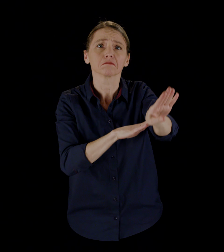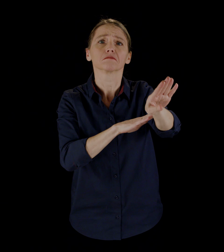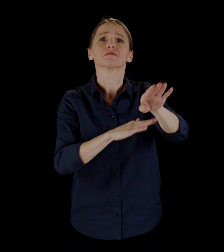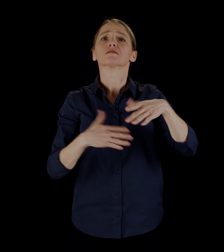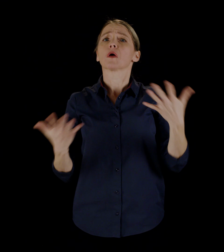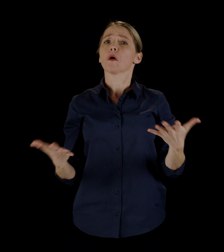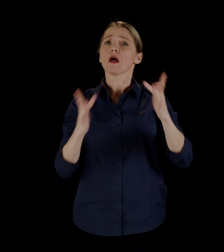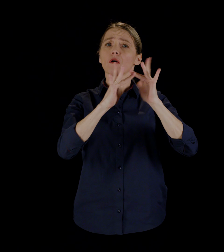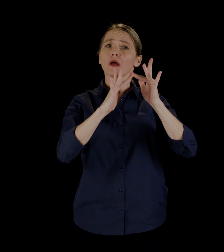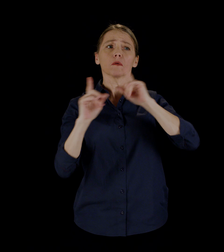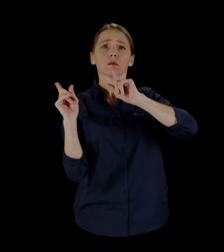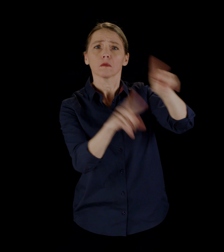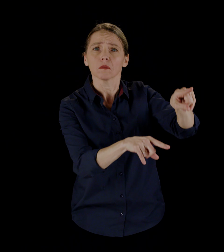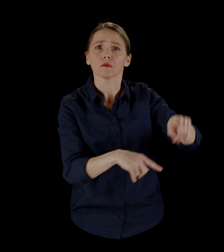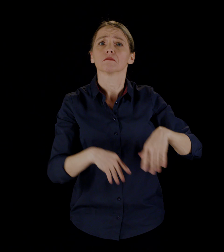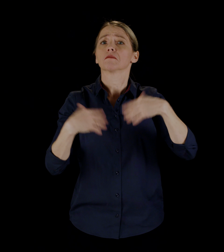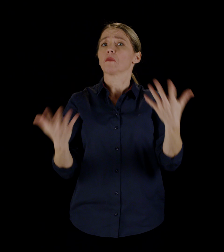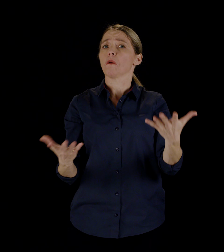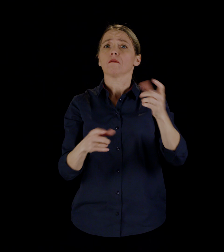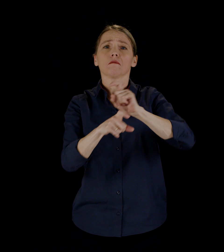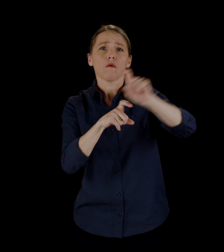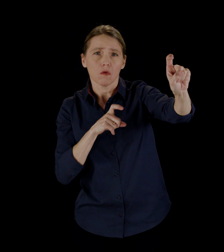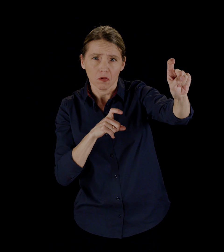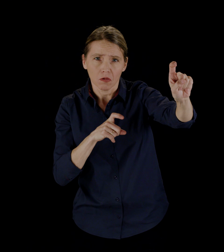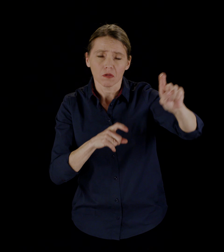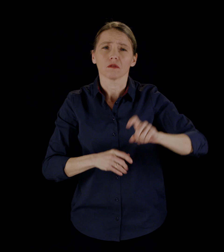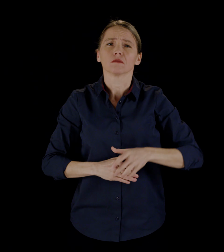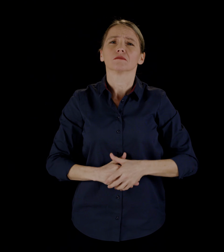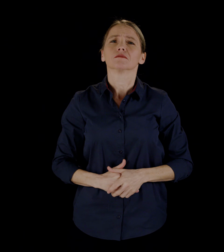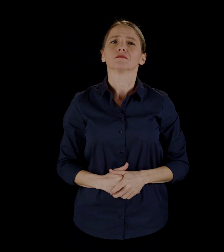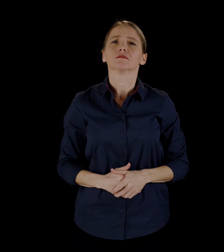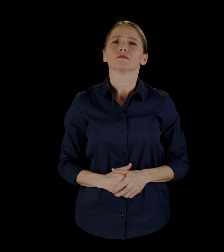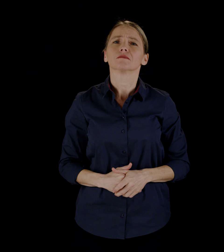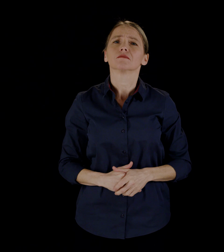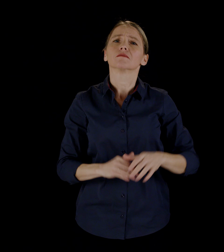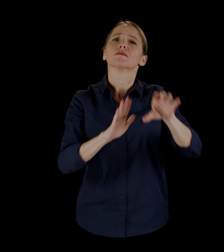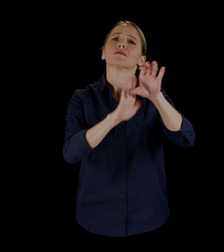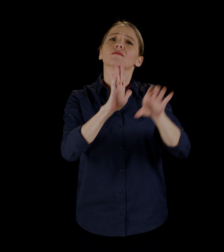rights and responsibilities as written, or identified, in their contracts.